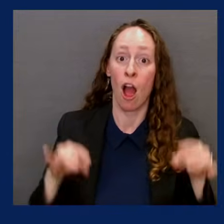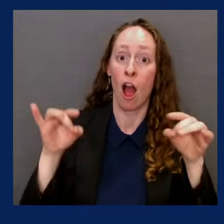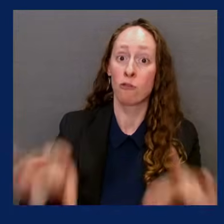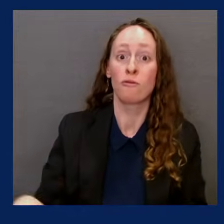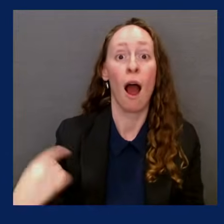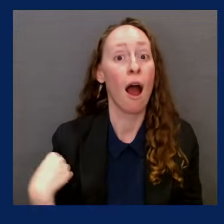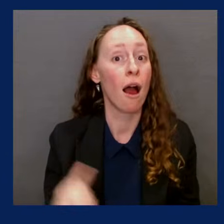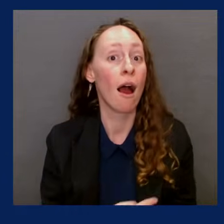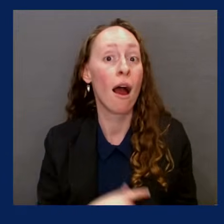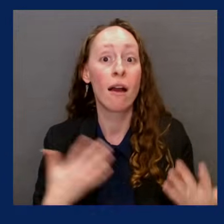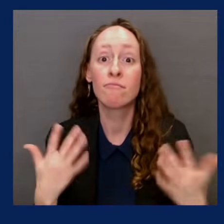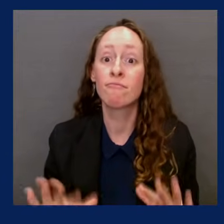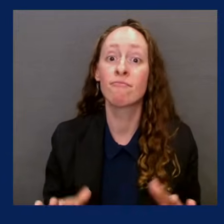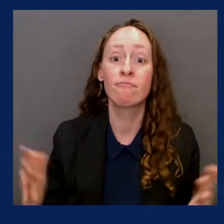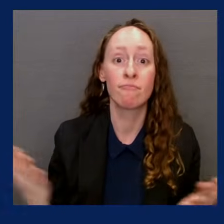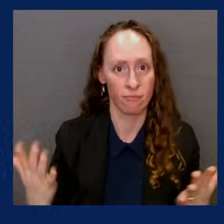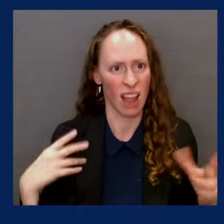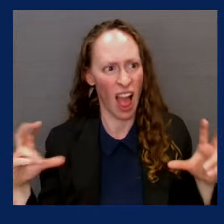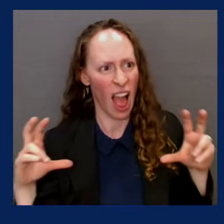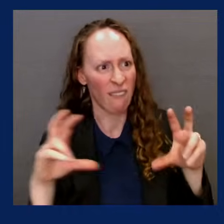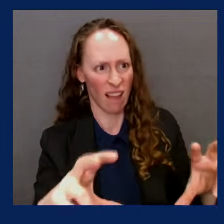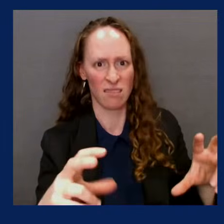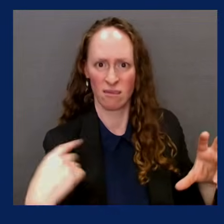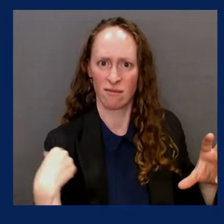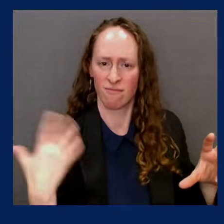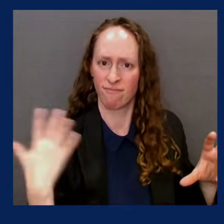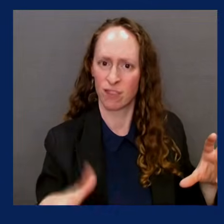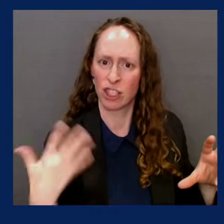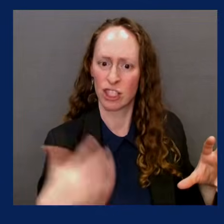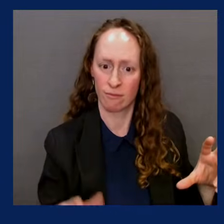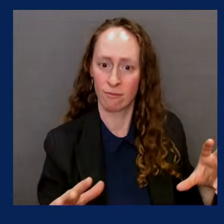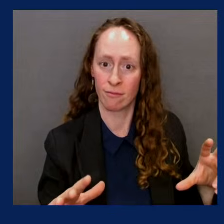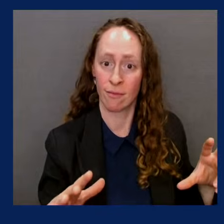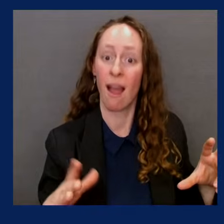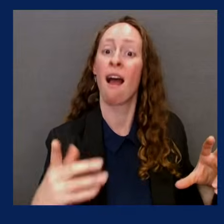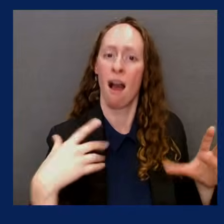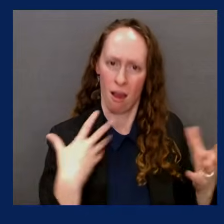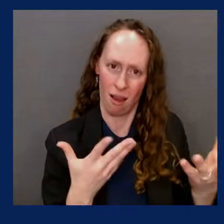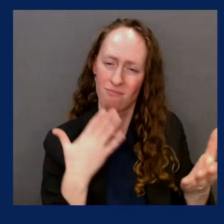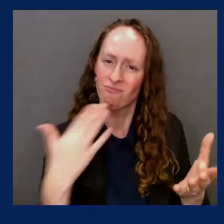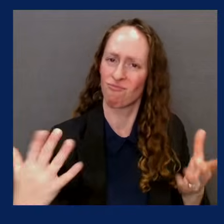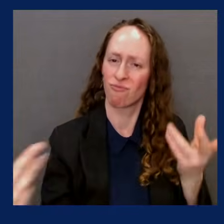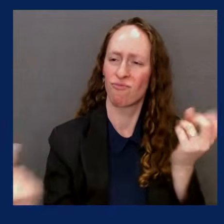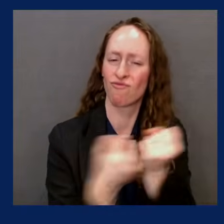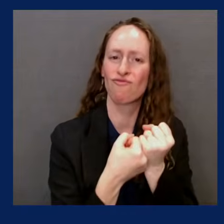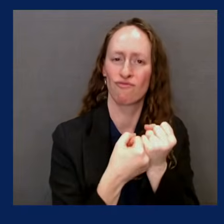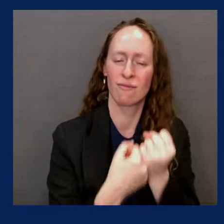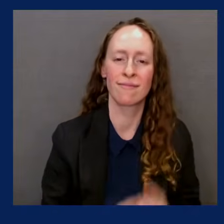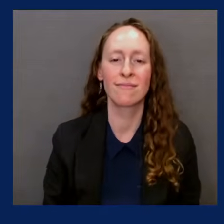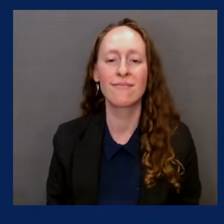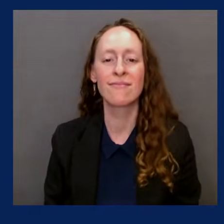Today, President Biden and I discussed the progress being made on Australia's acquisition of nuclear-powered,